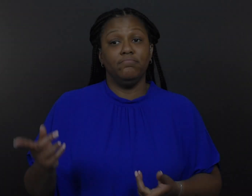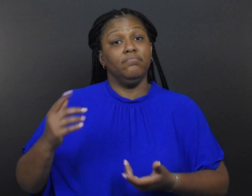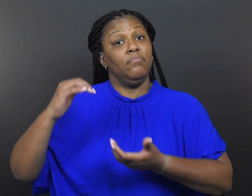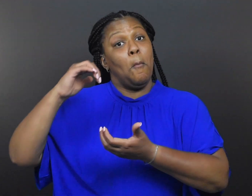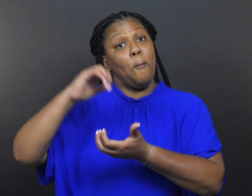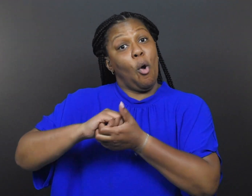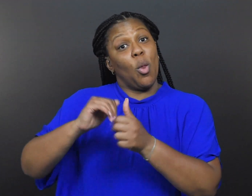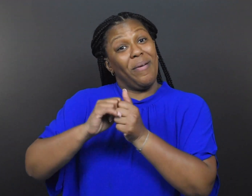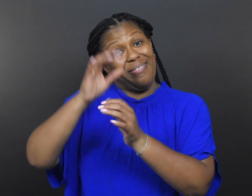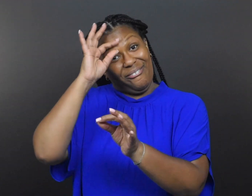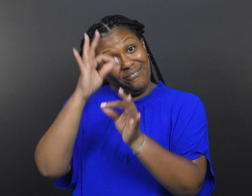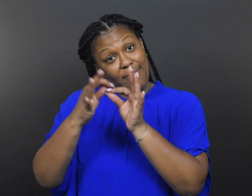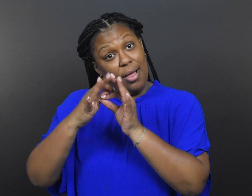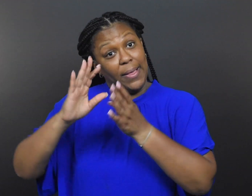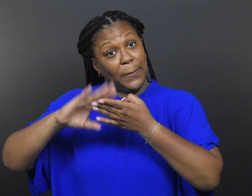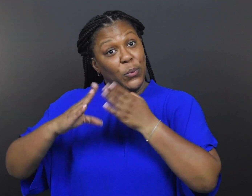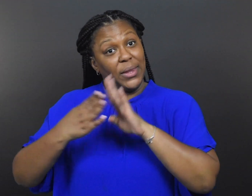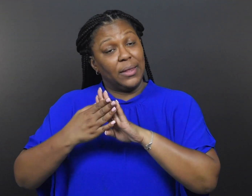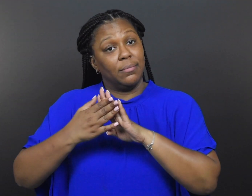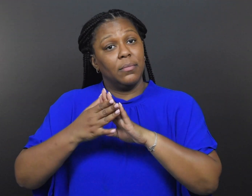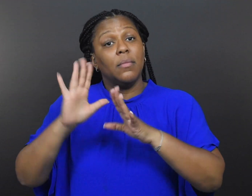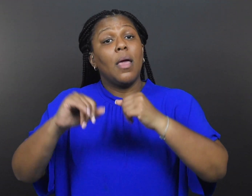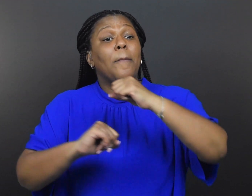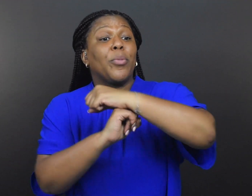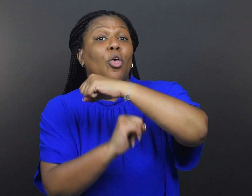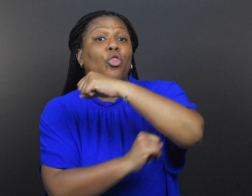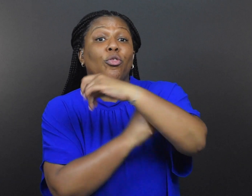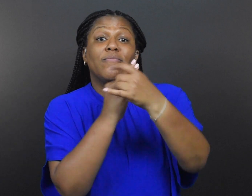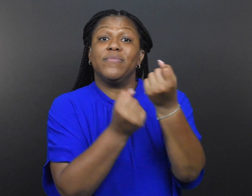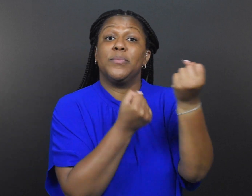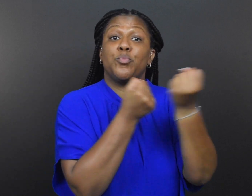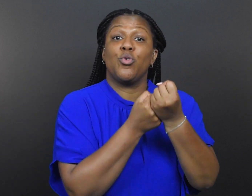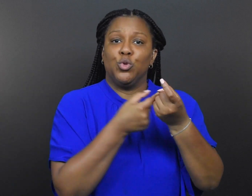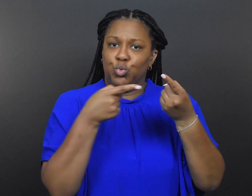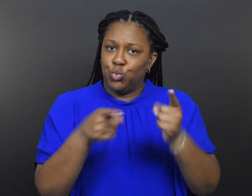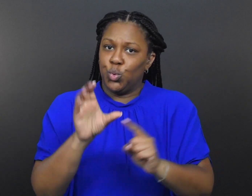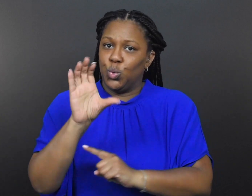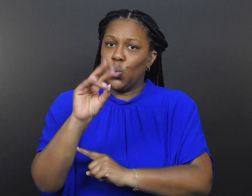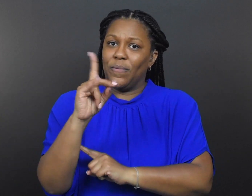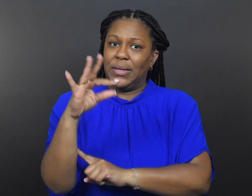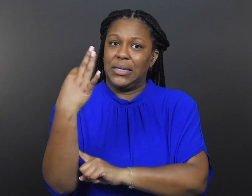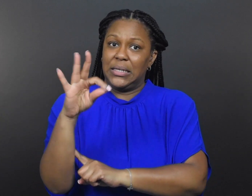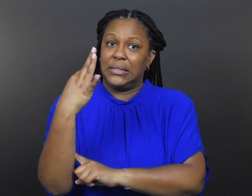Partnering with Faith Communities: Pillars of support during the COVID-19 response